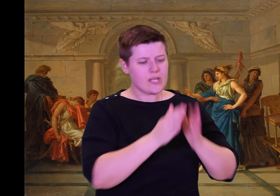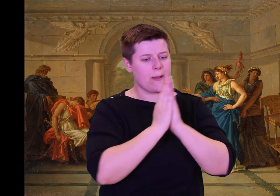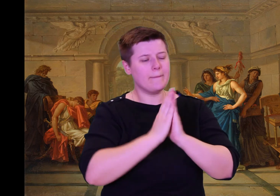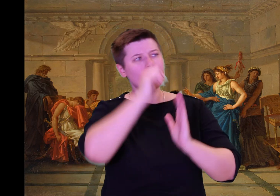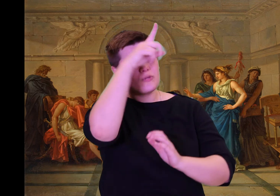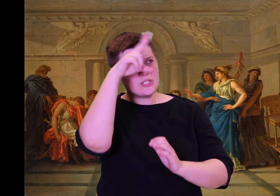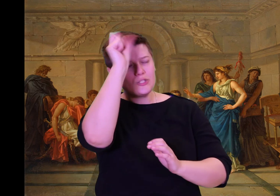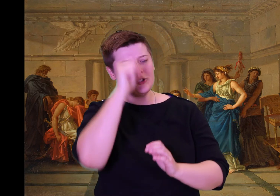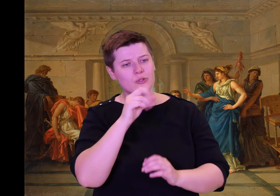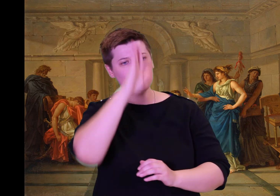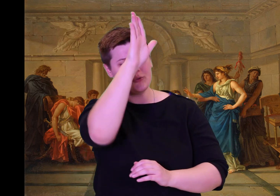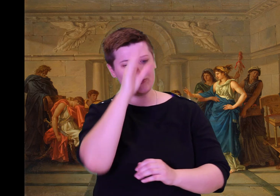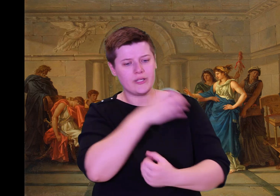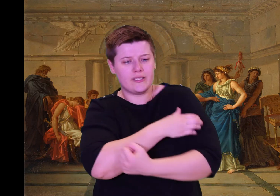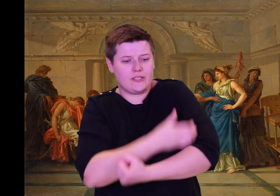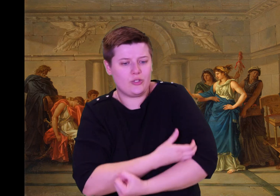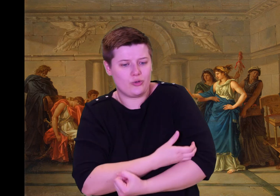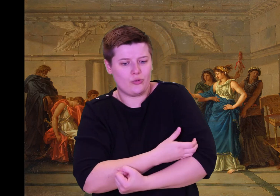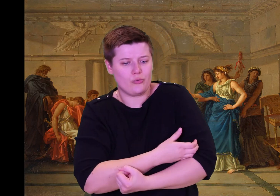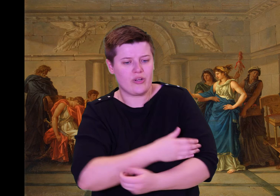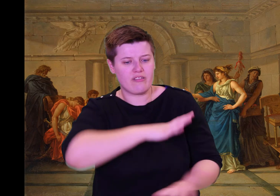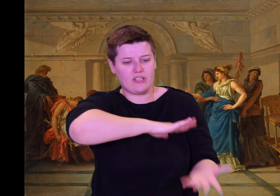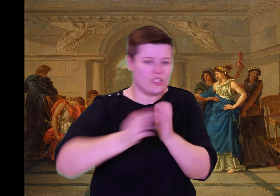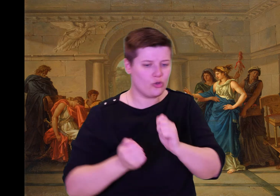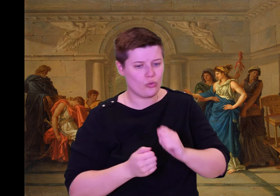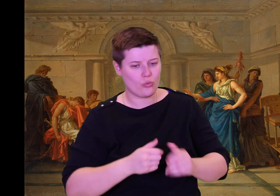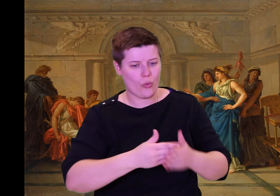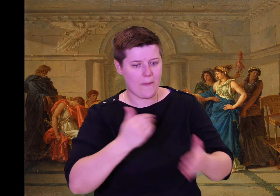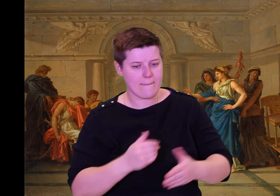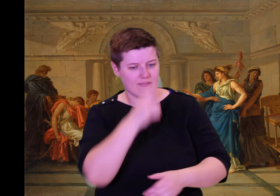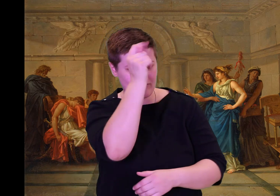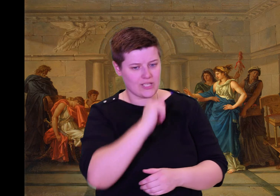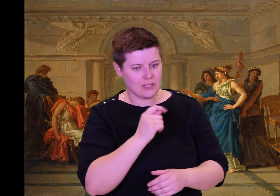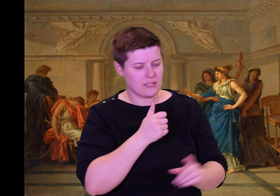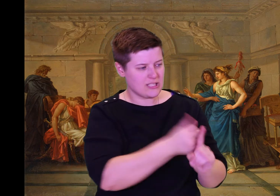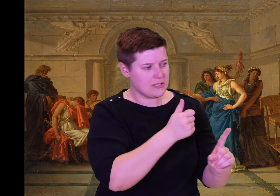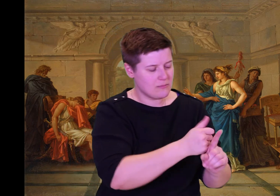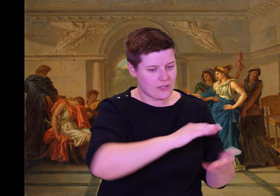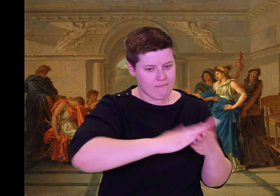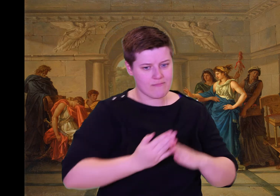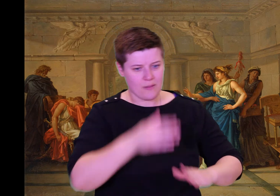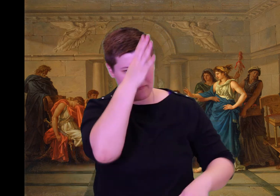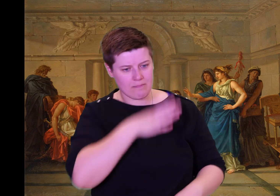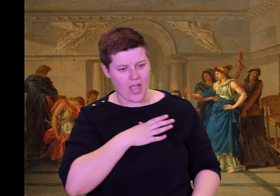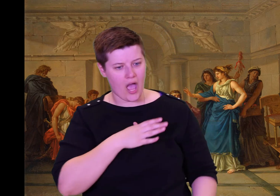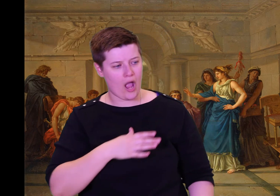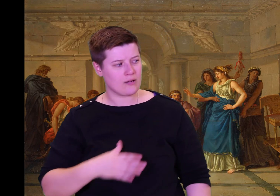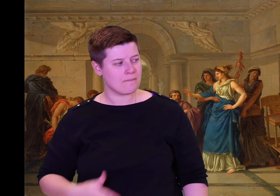and catch him in the strait in between Ithaca and craggy Same. A sad end to